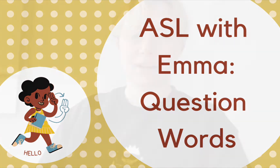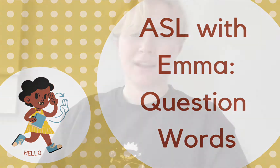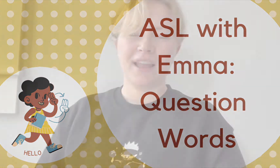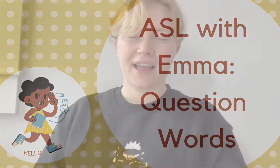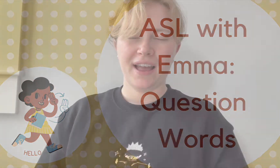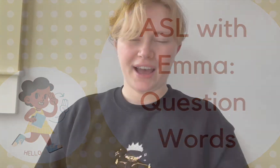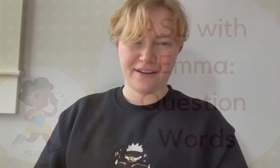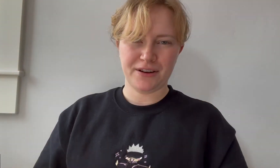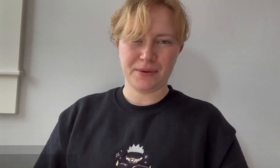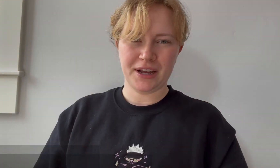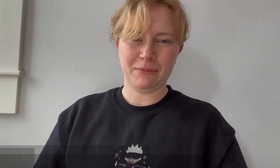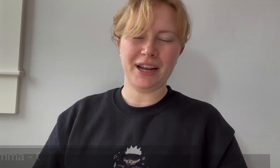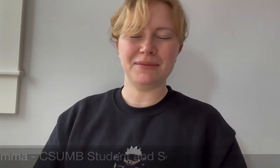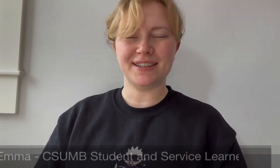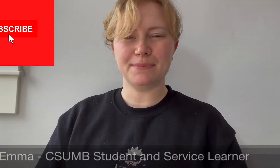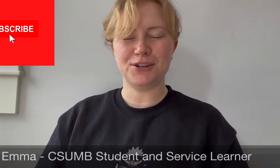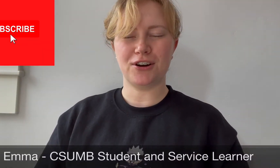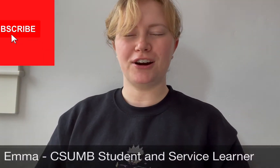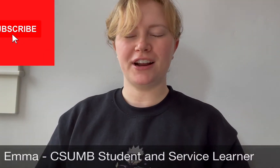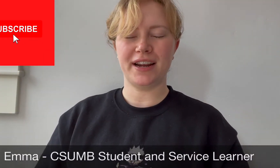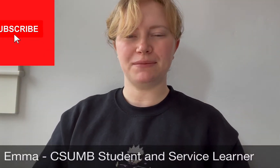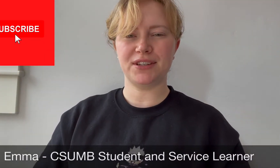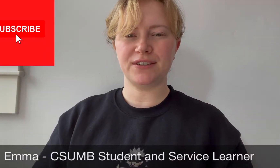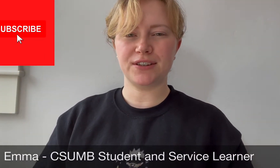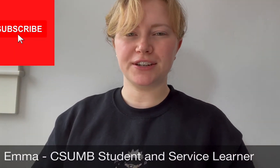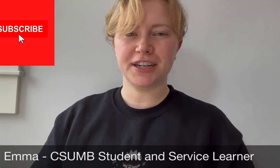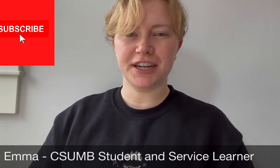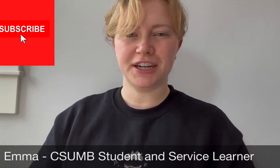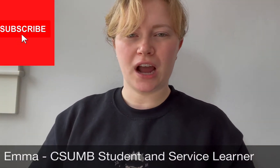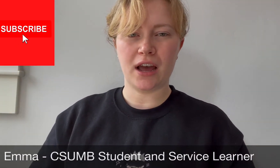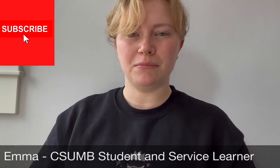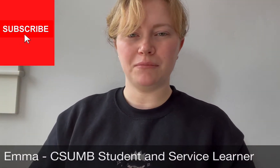hi everyone my name is suma gerard and i'm a service learner here at